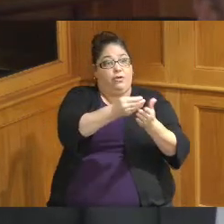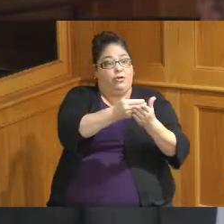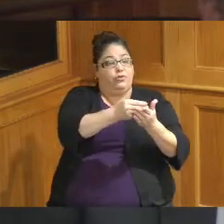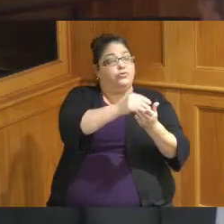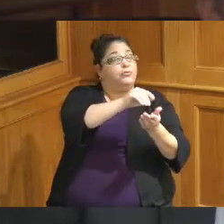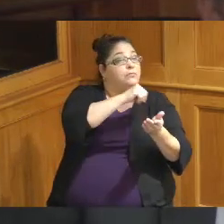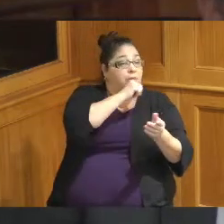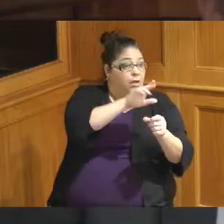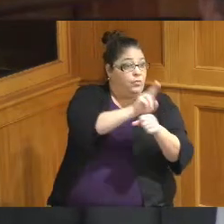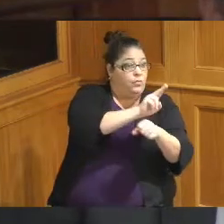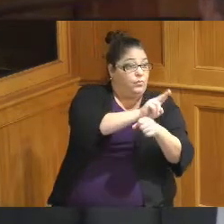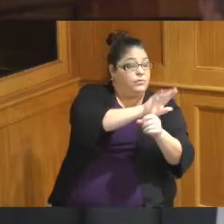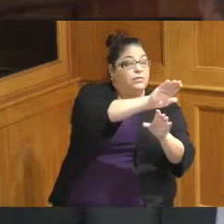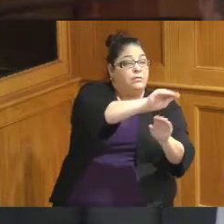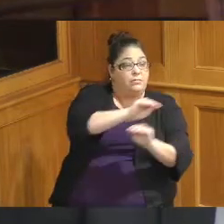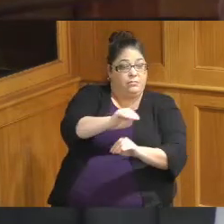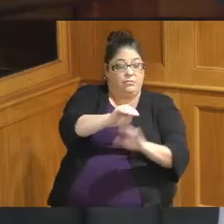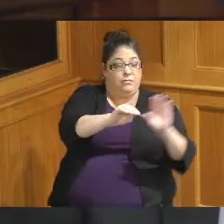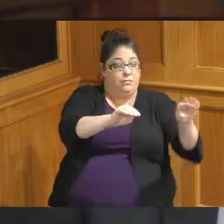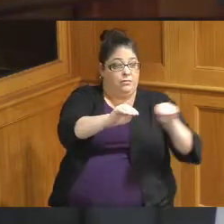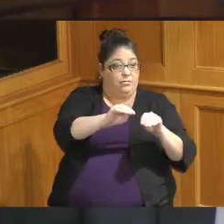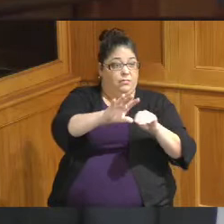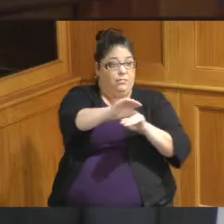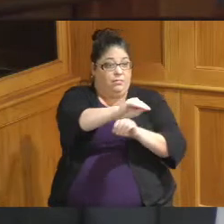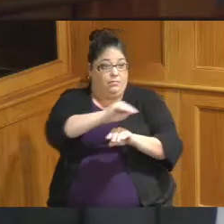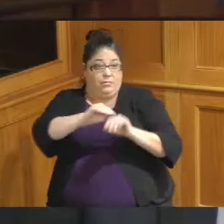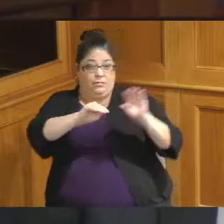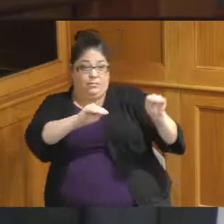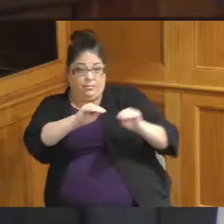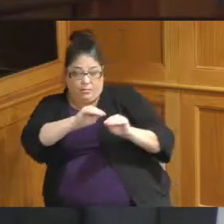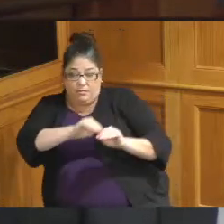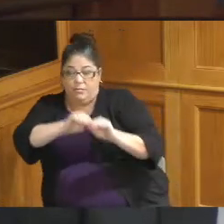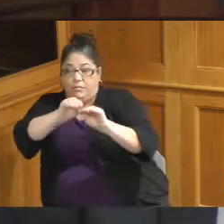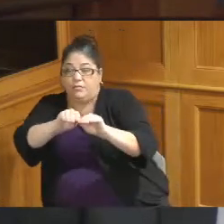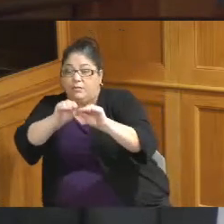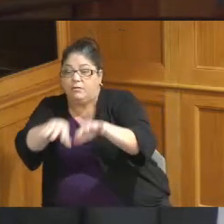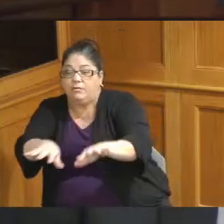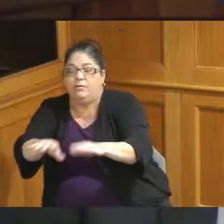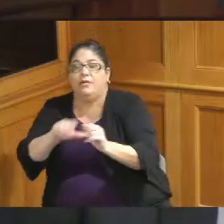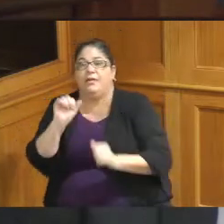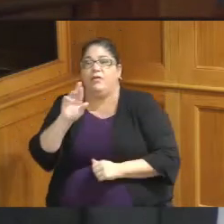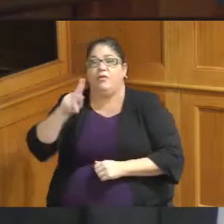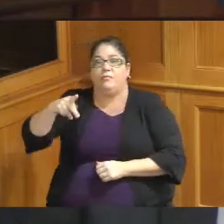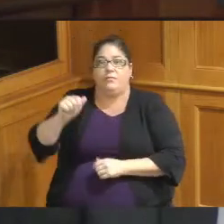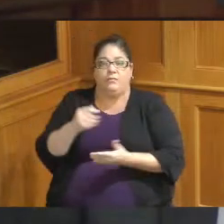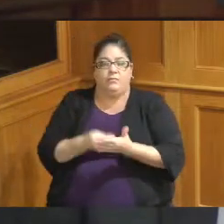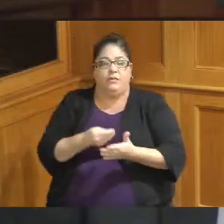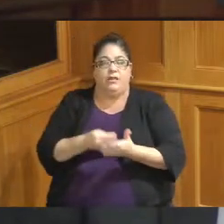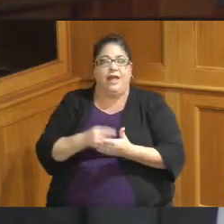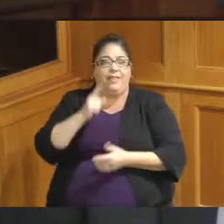the ARP dollars that that allocation I think it started at a million I think it went to 700,000